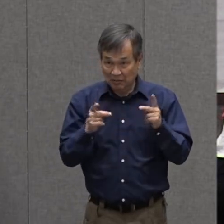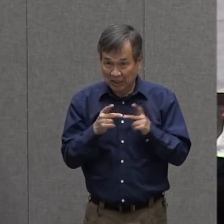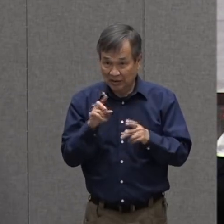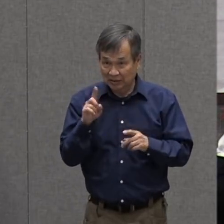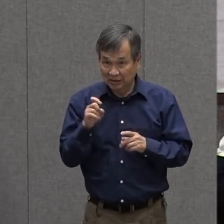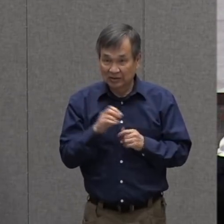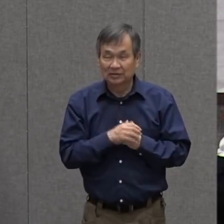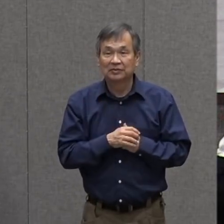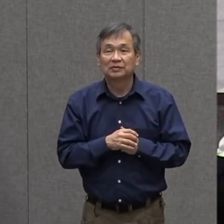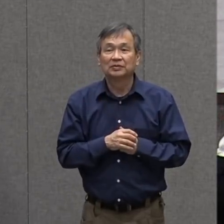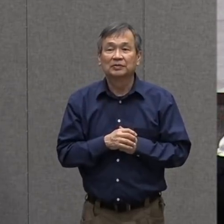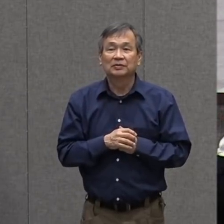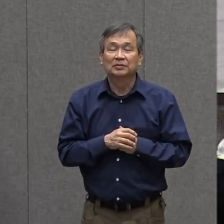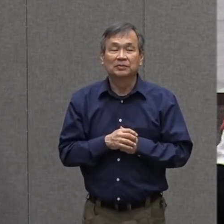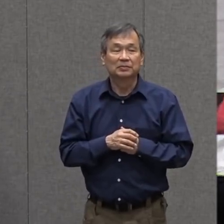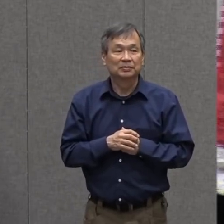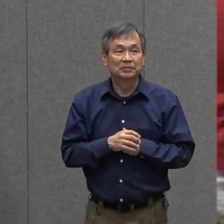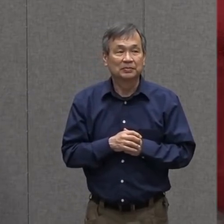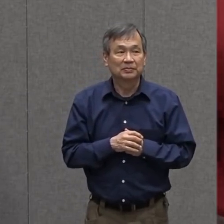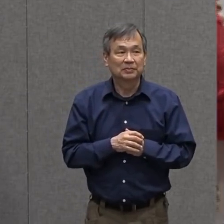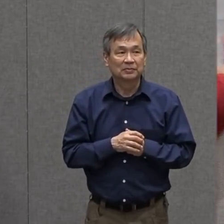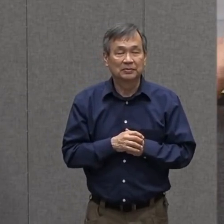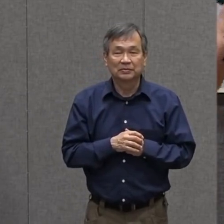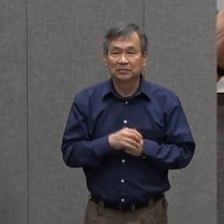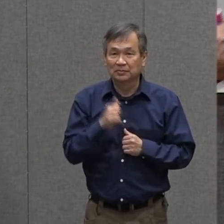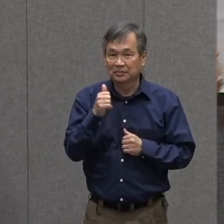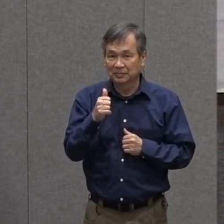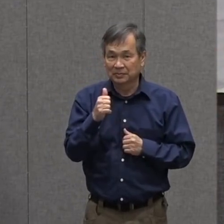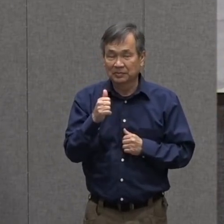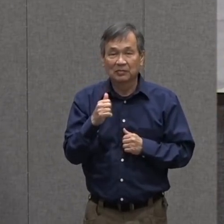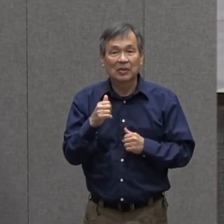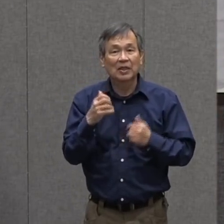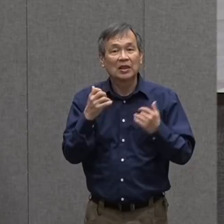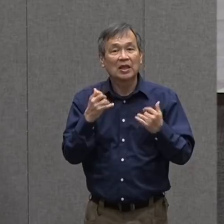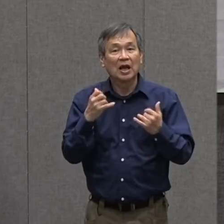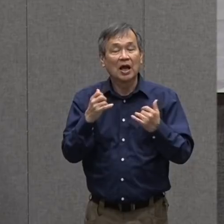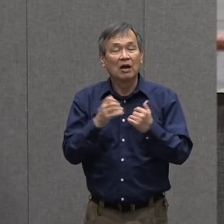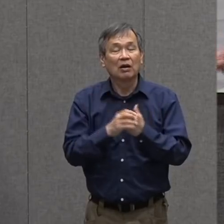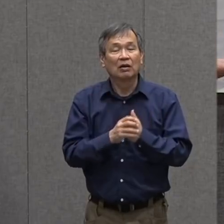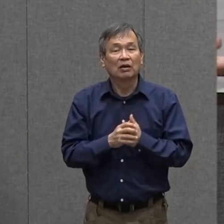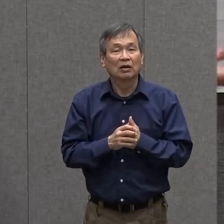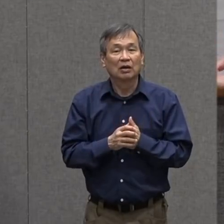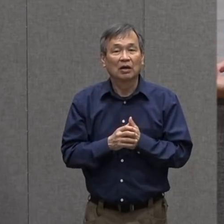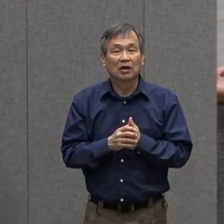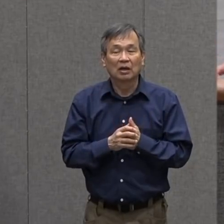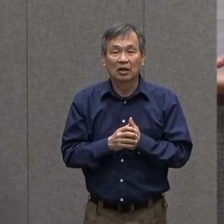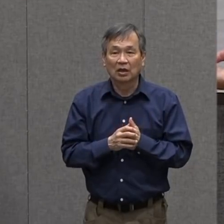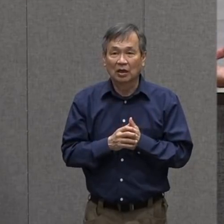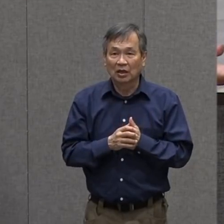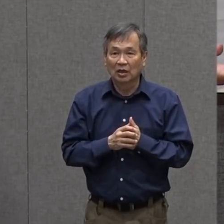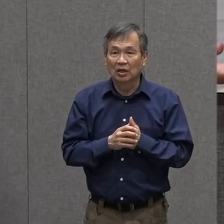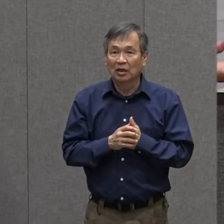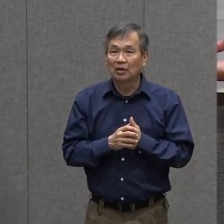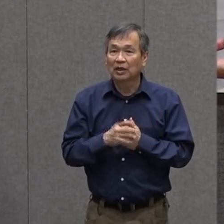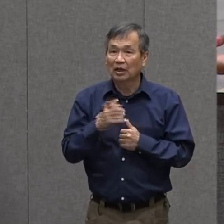I'll actually put that right down there. Okay? Now we need to figure out what's gonna be closer to 300.